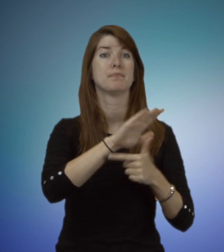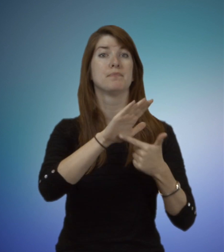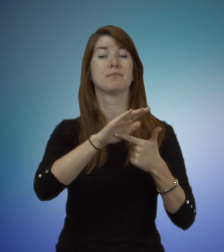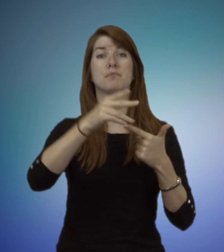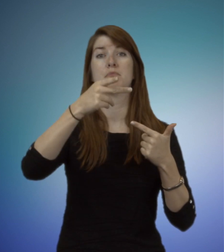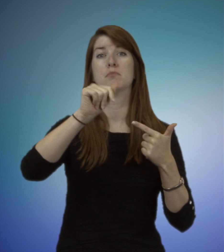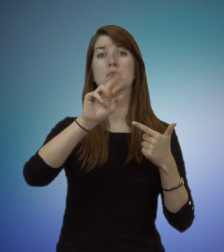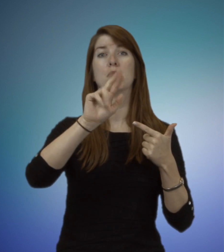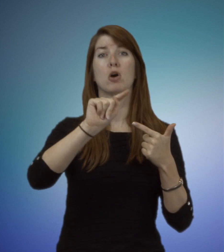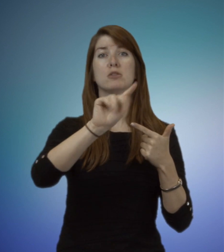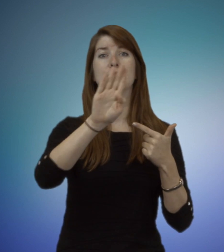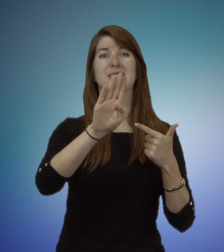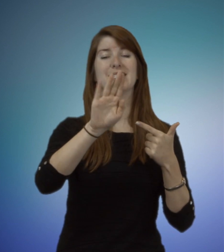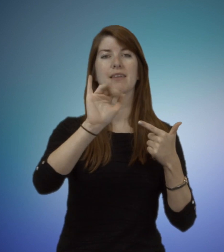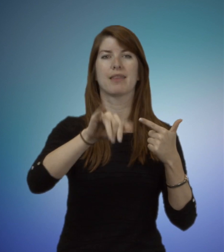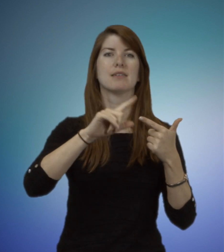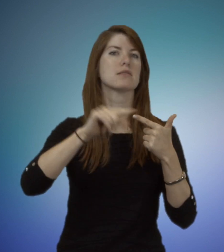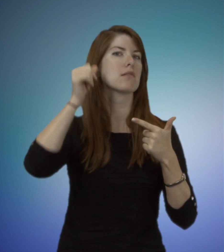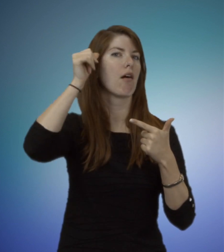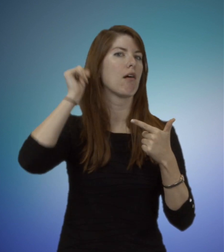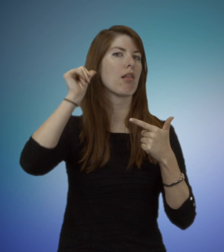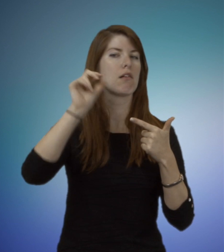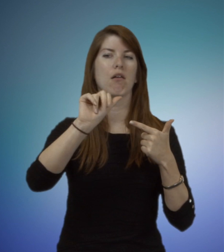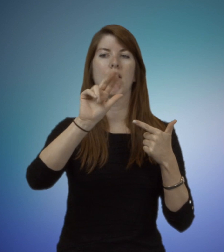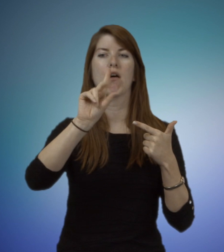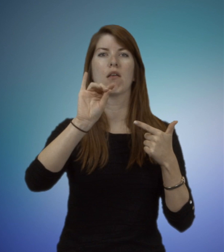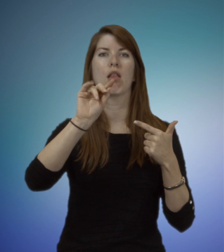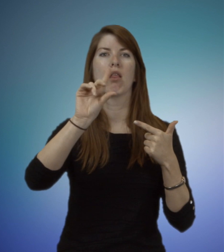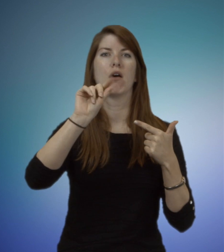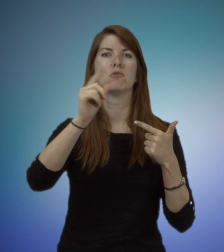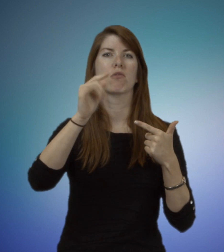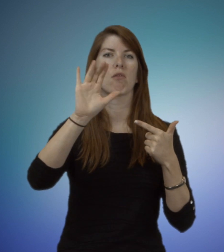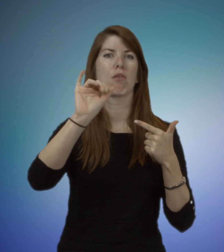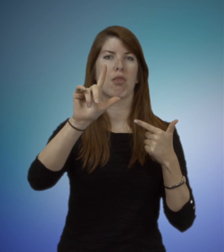to an audiological assessment which is a hearing assessment conducted by an audiologist.